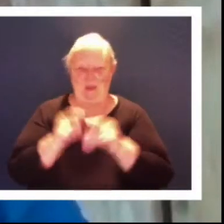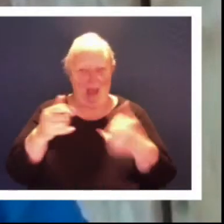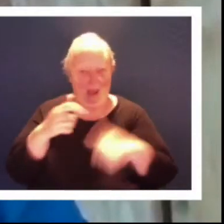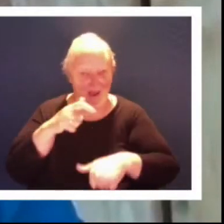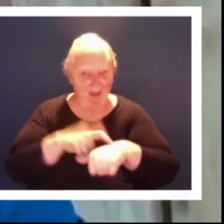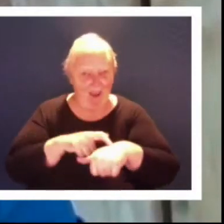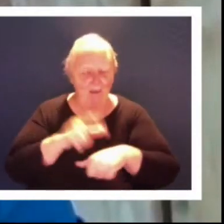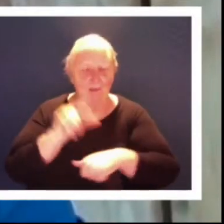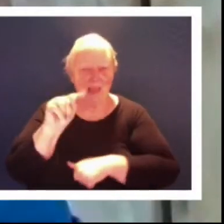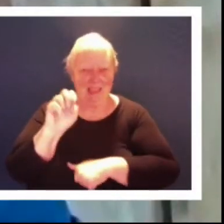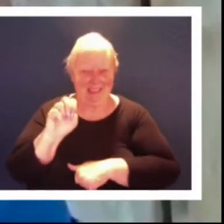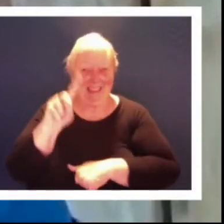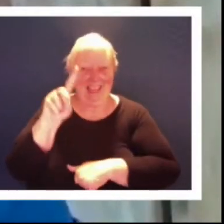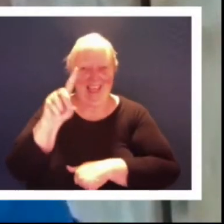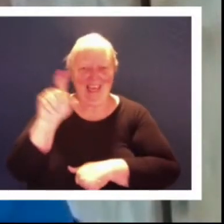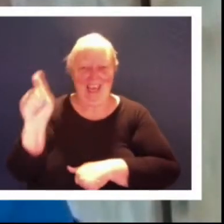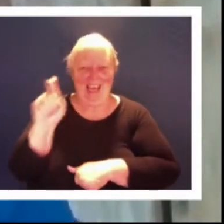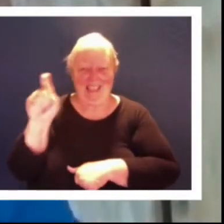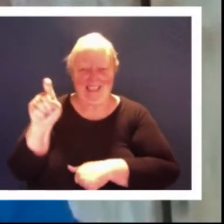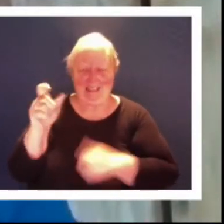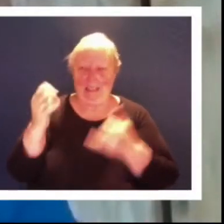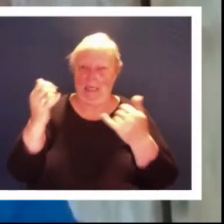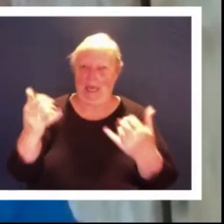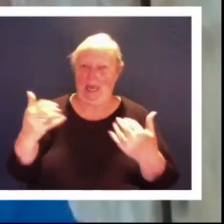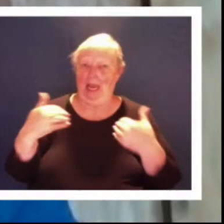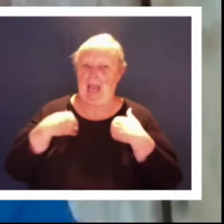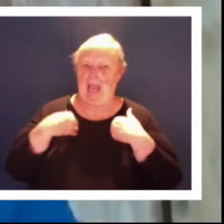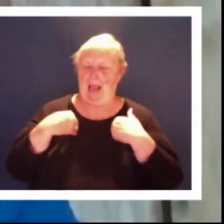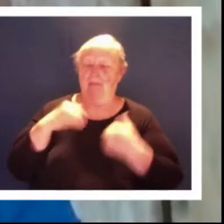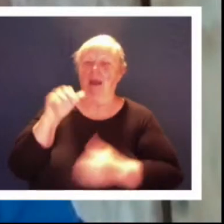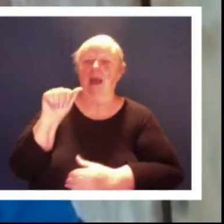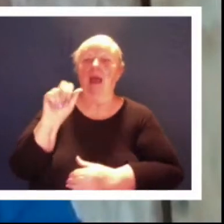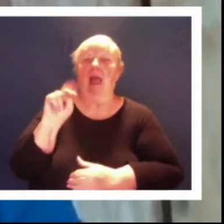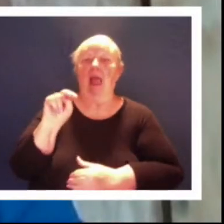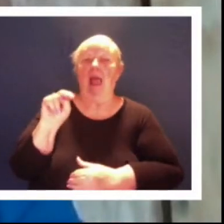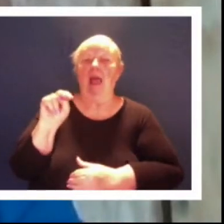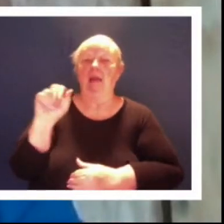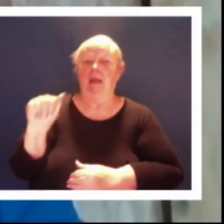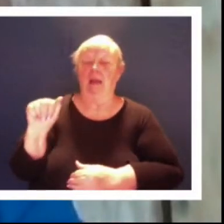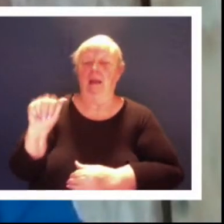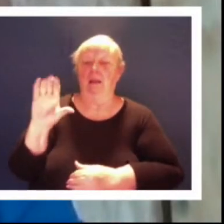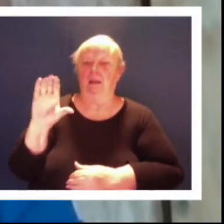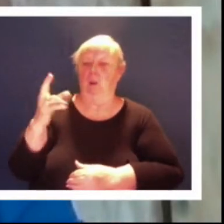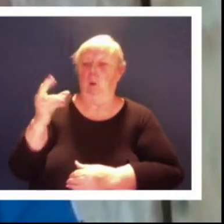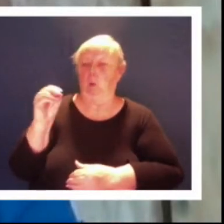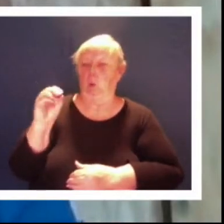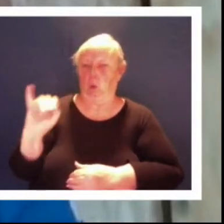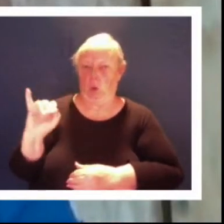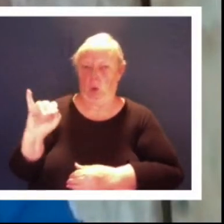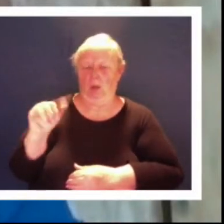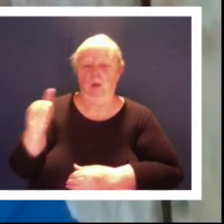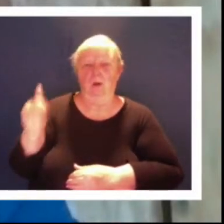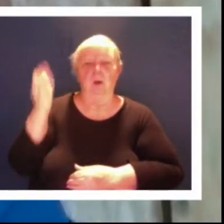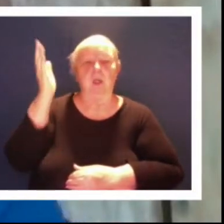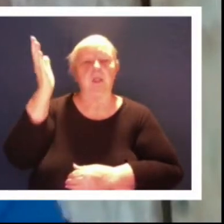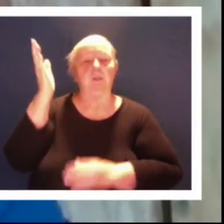So we have today, Anna Choi with us. Anna is a speaker who's been working with us